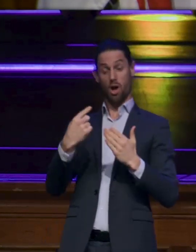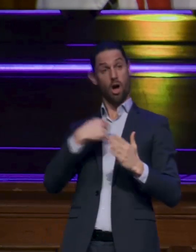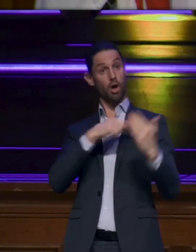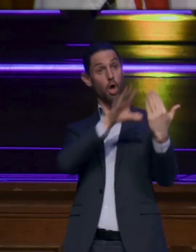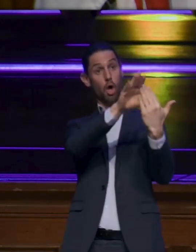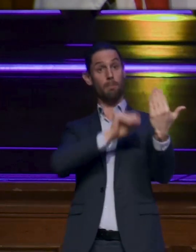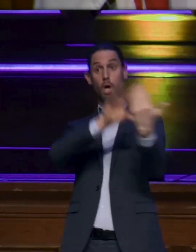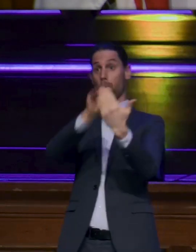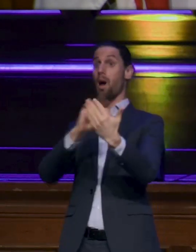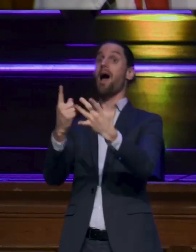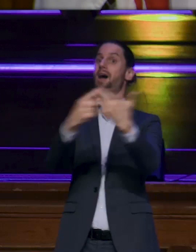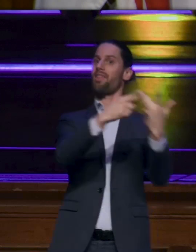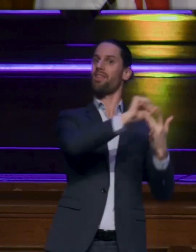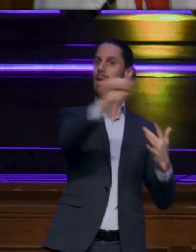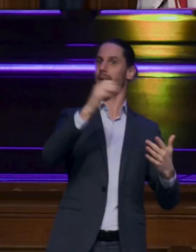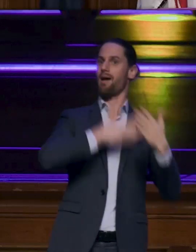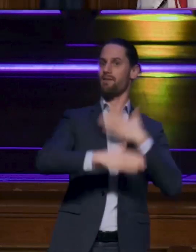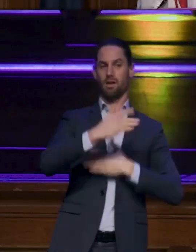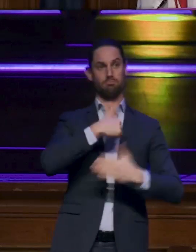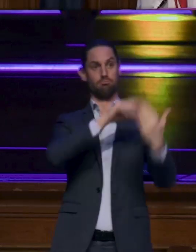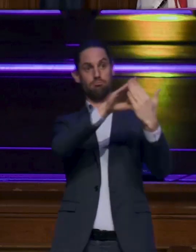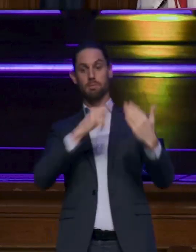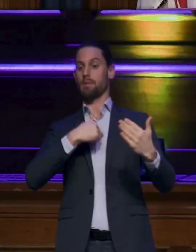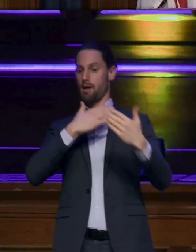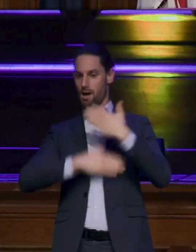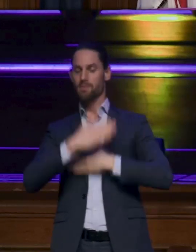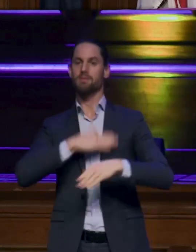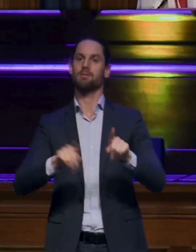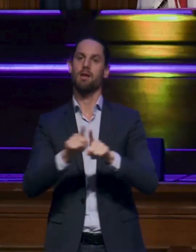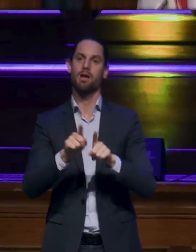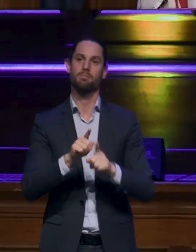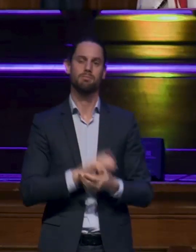country were you surprised by the surprise at your response the fact that